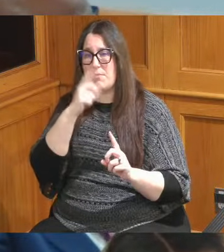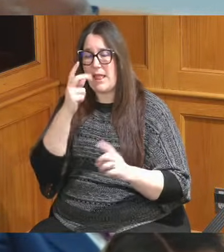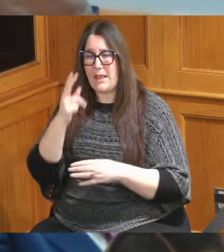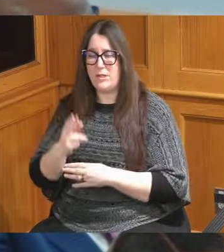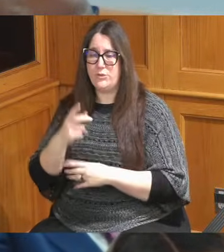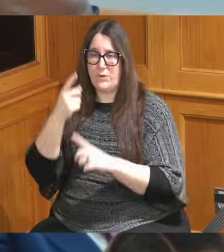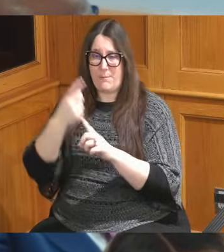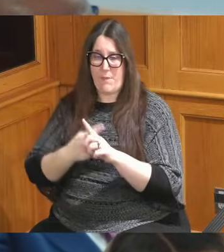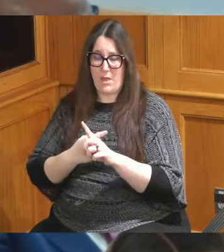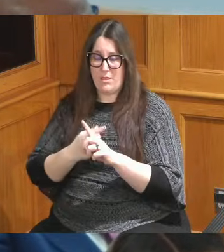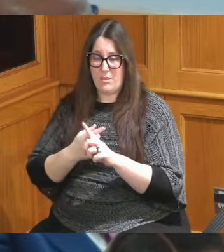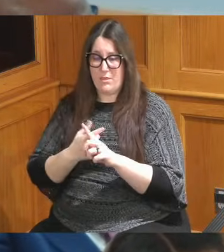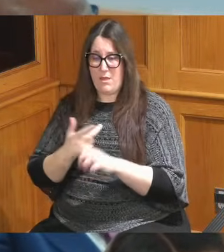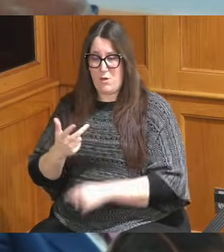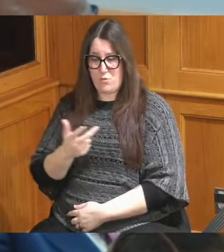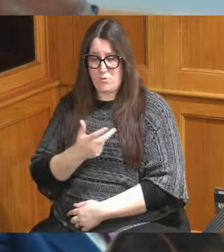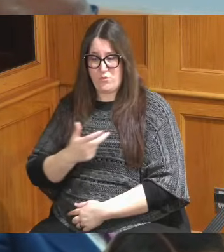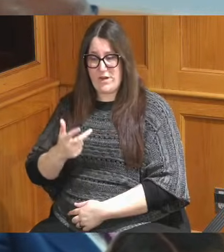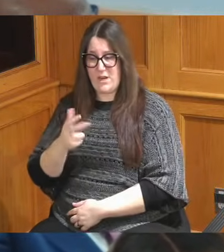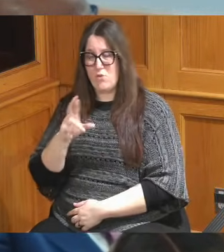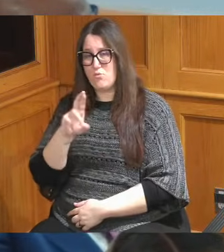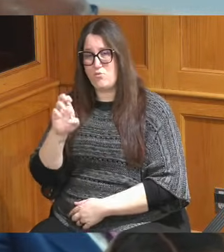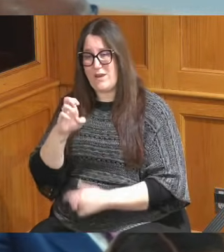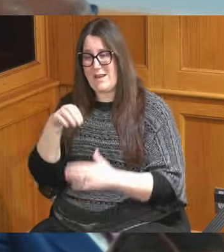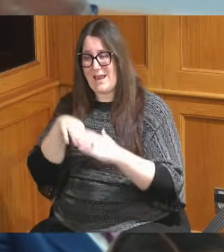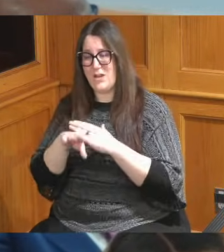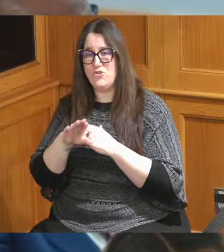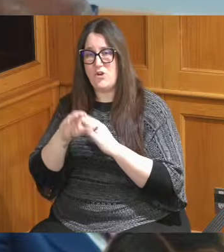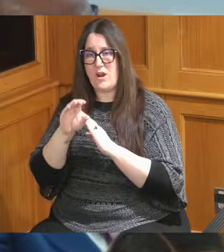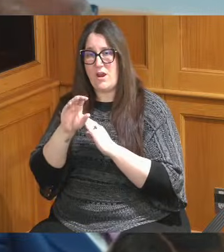at Hamilton County having the first re-entry office in the whole state, I believe, of Ohio,